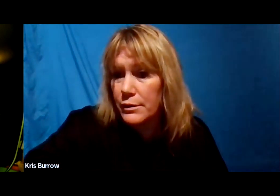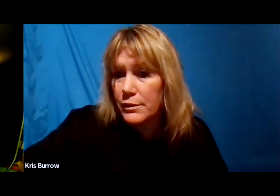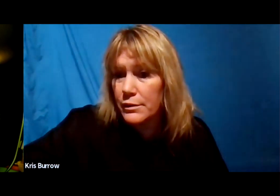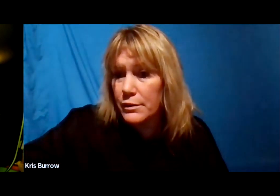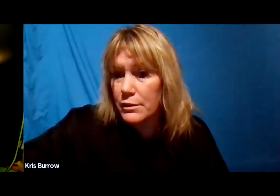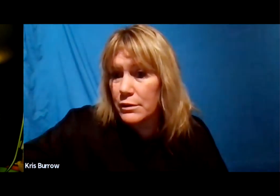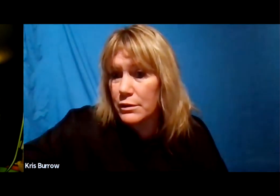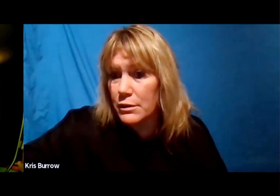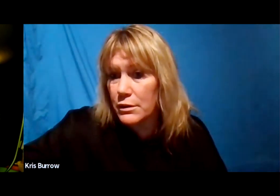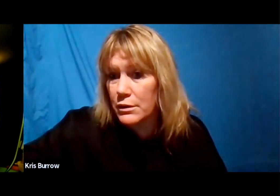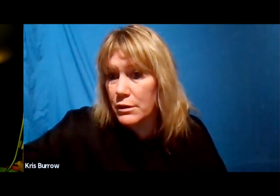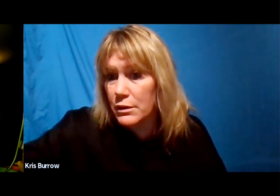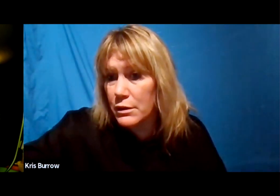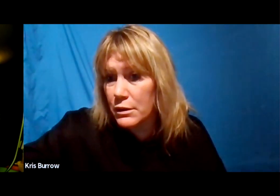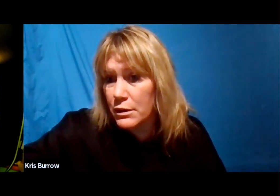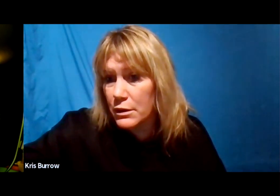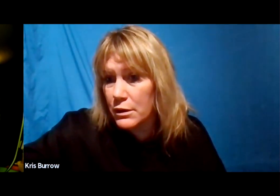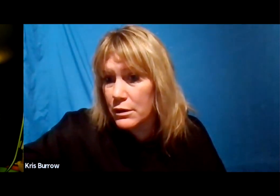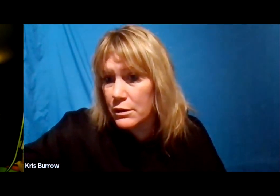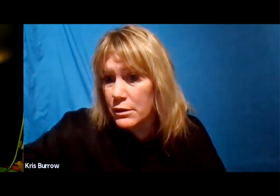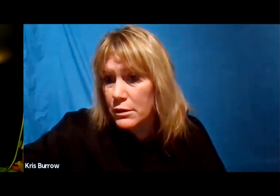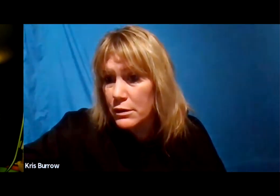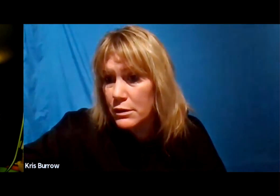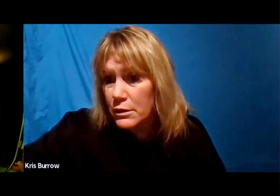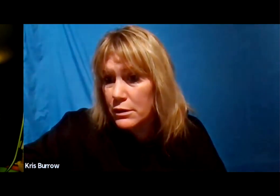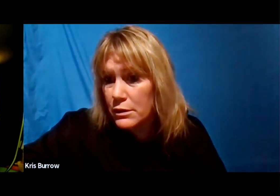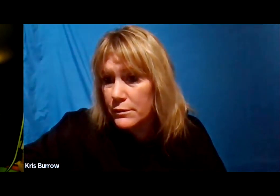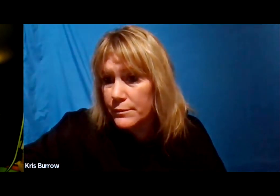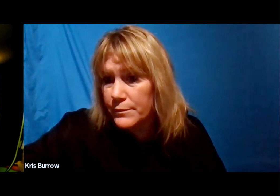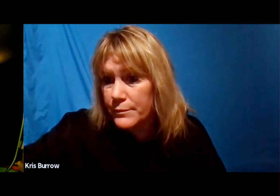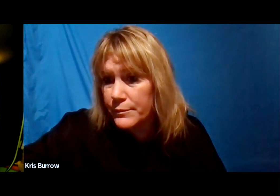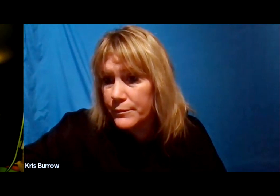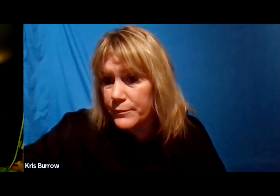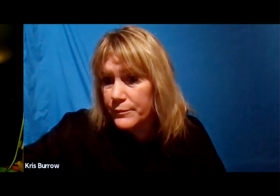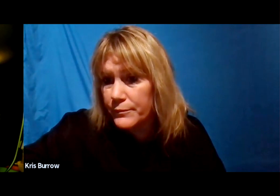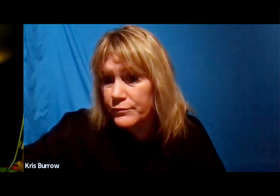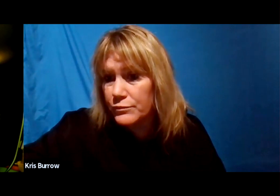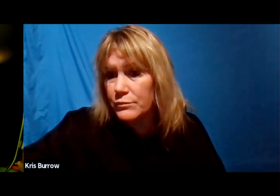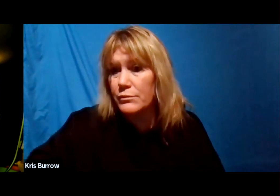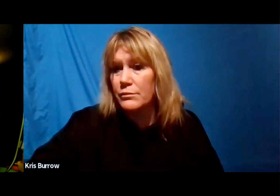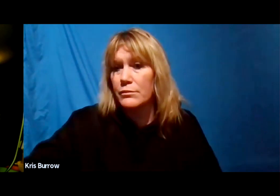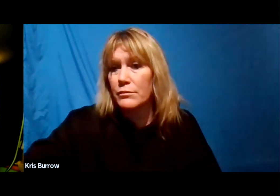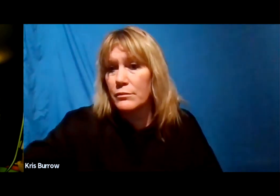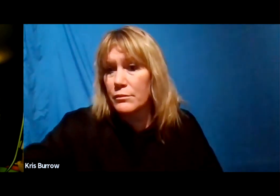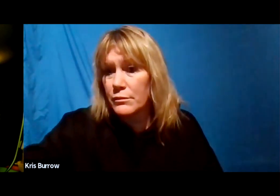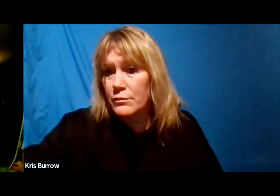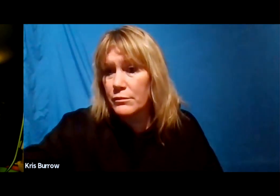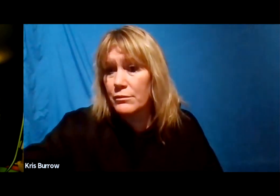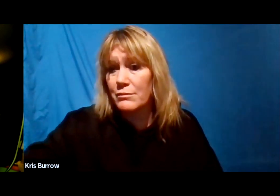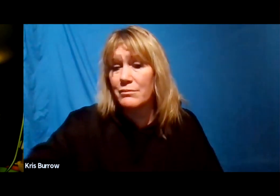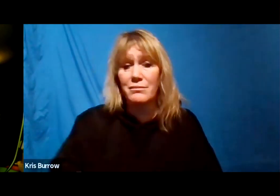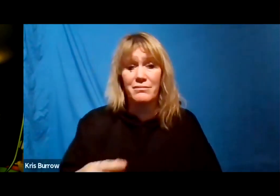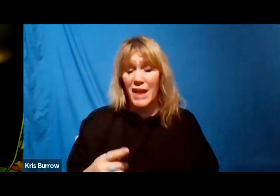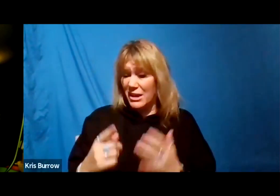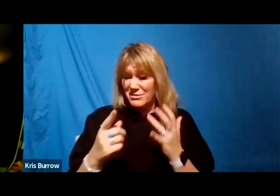and scraggly hair that makes me look a